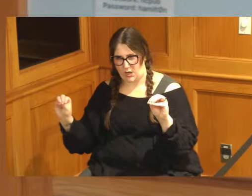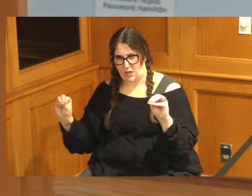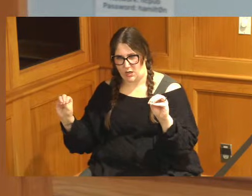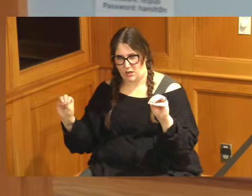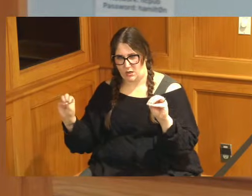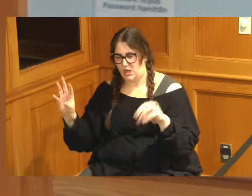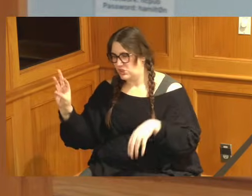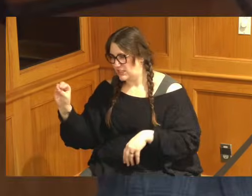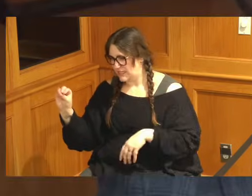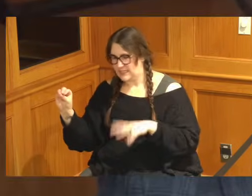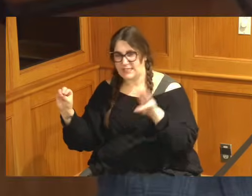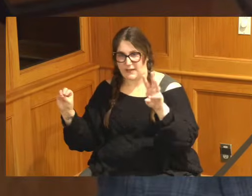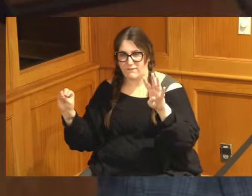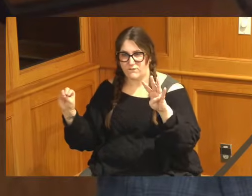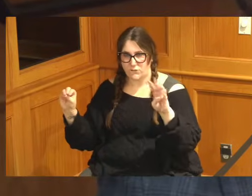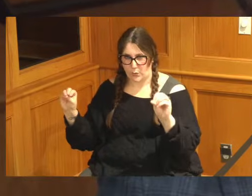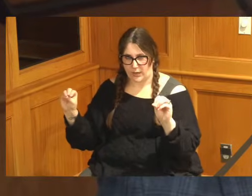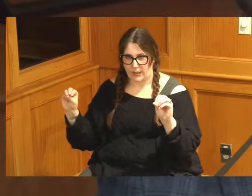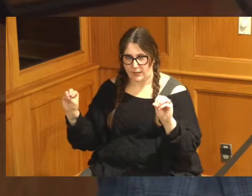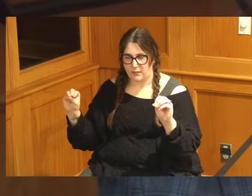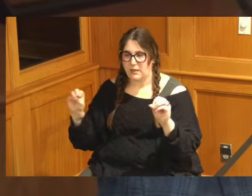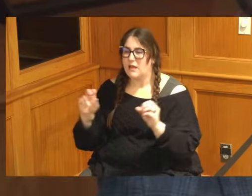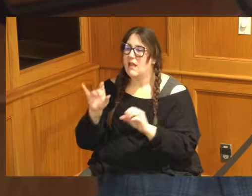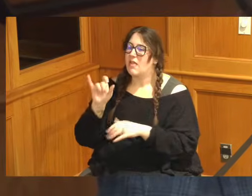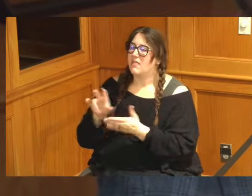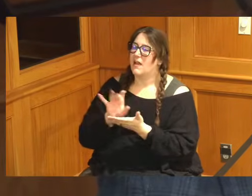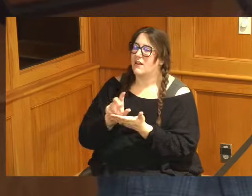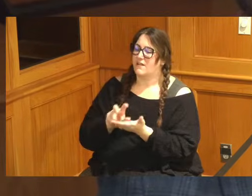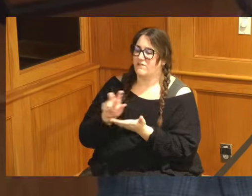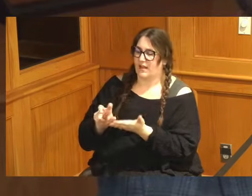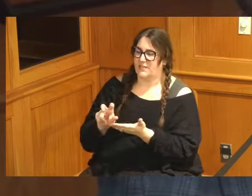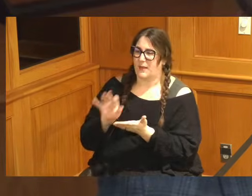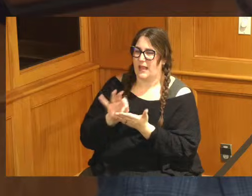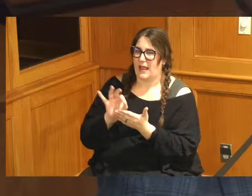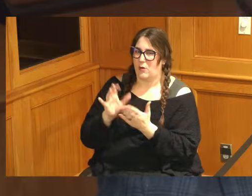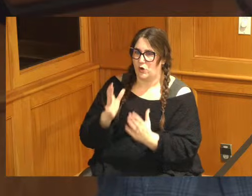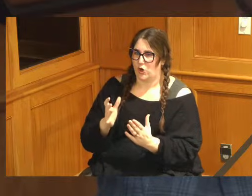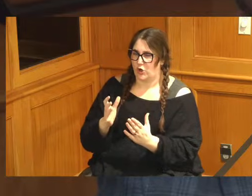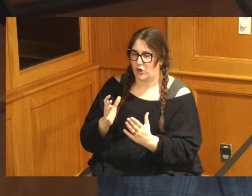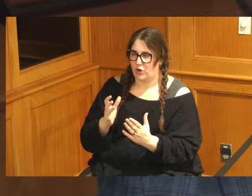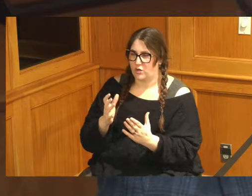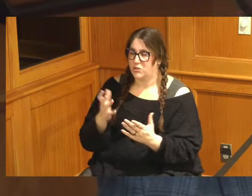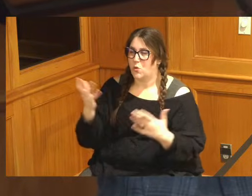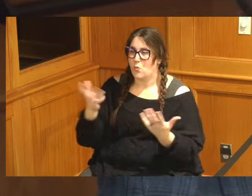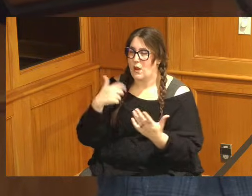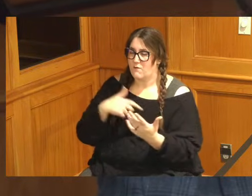is probably the number to use, right? What have we invested both inside and outside? And and I and I